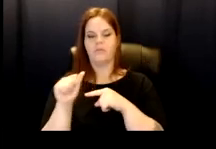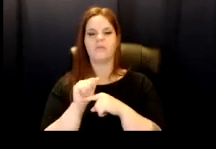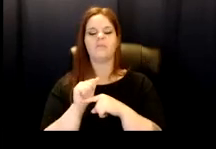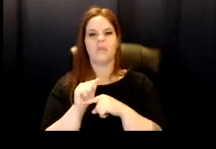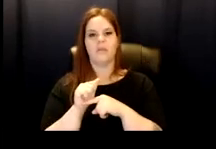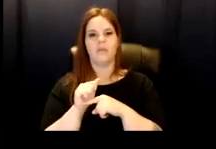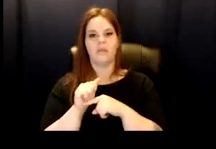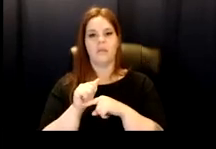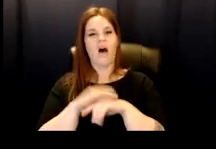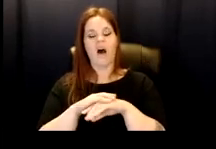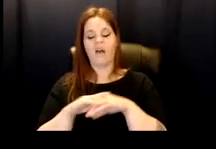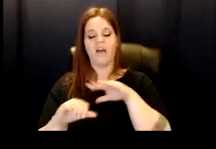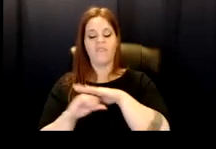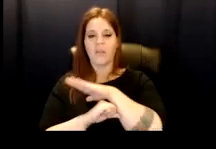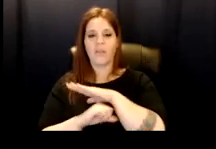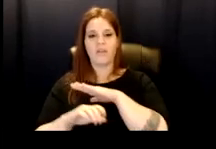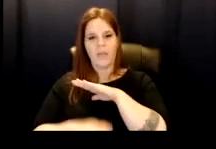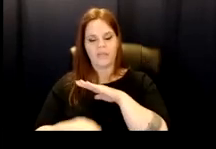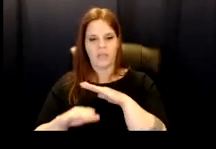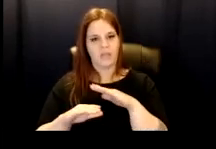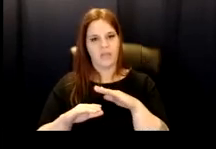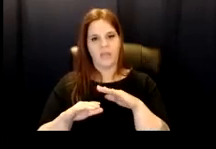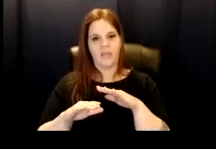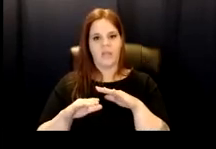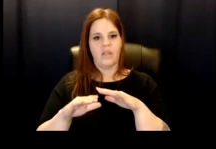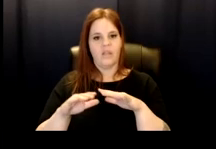a fundamental basis freeze out our clients in our employment program with developmental